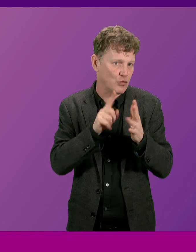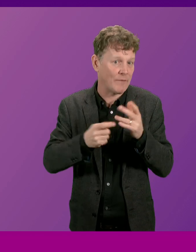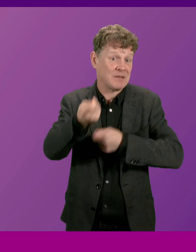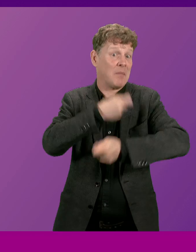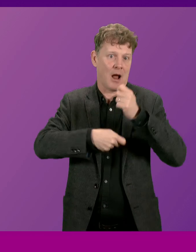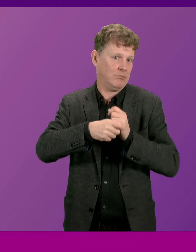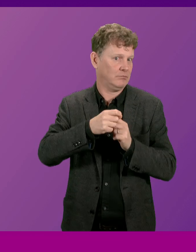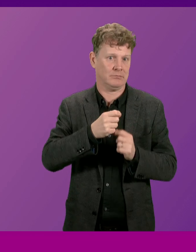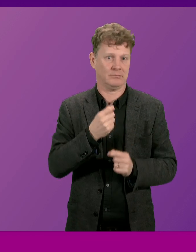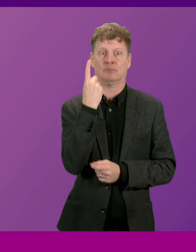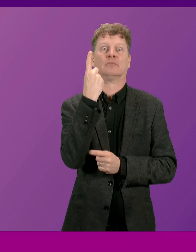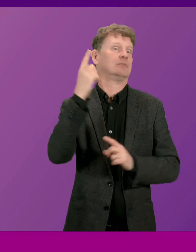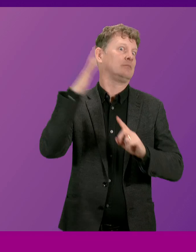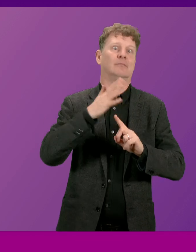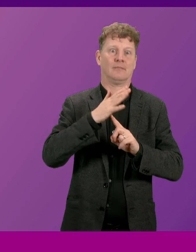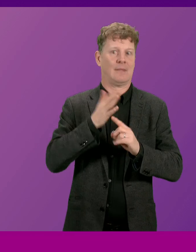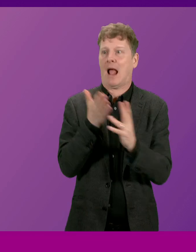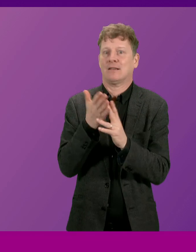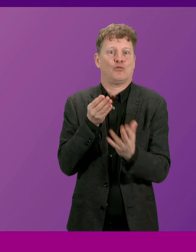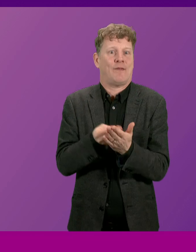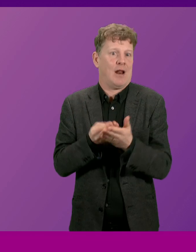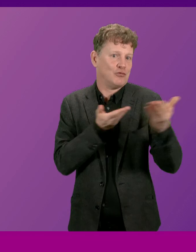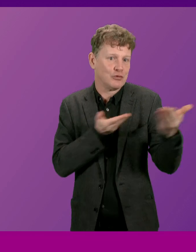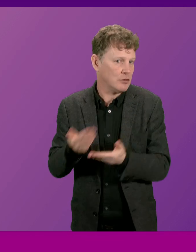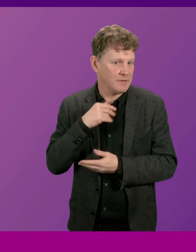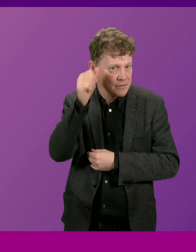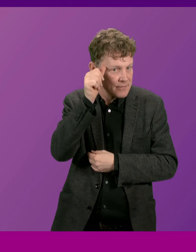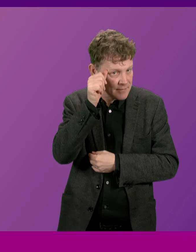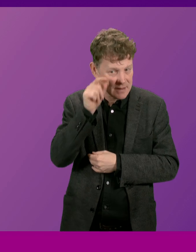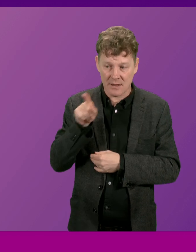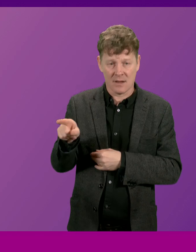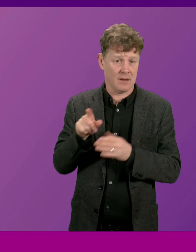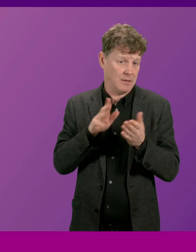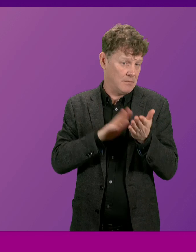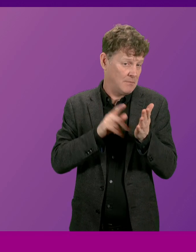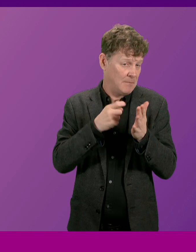access to finance for individuals. I note the concerns that Mr Doris has raised and that there